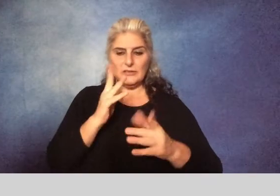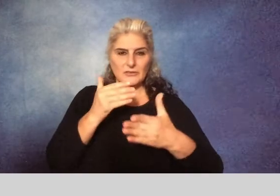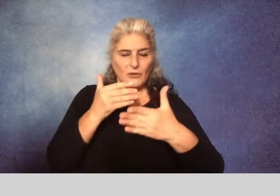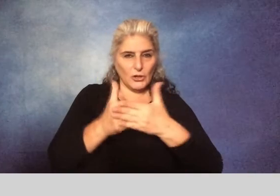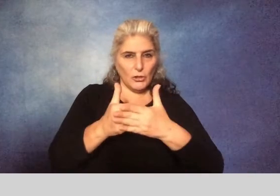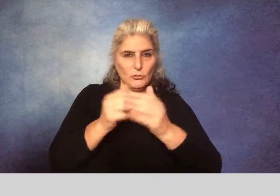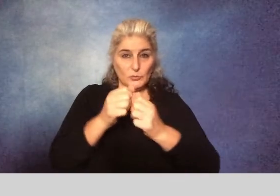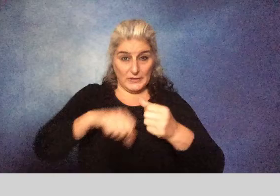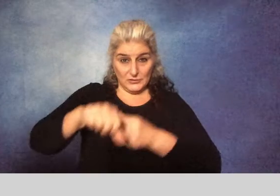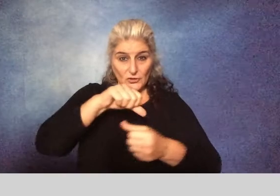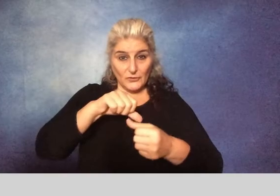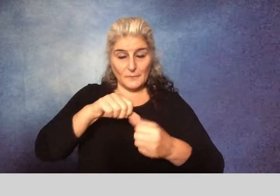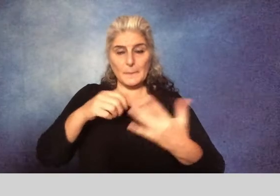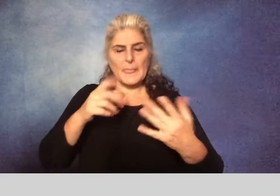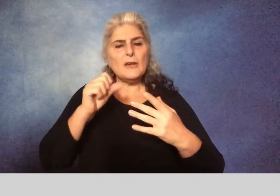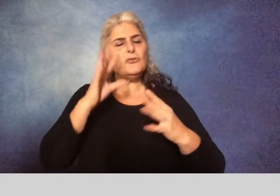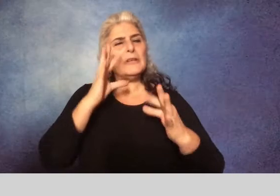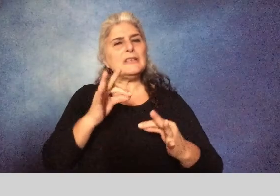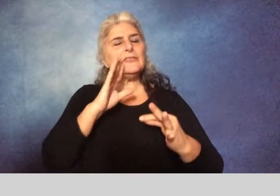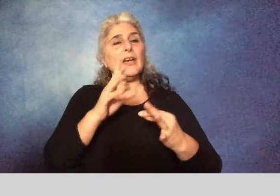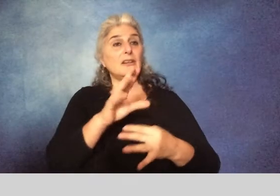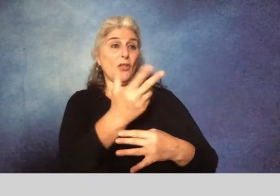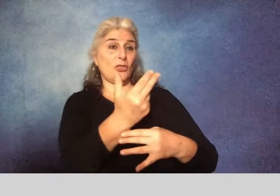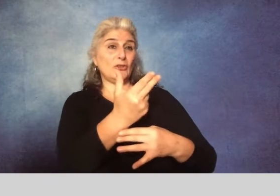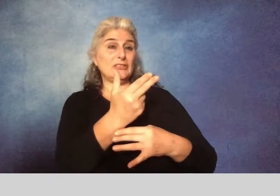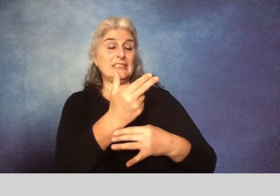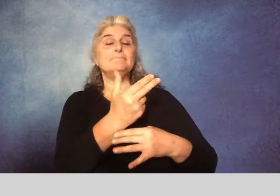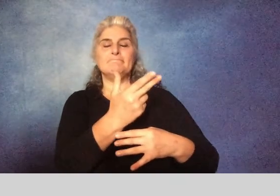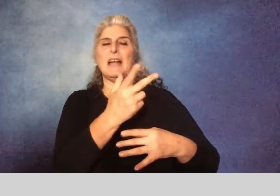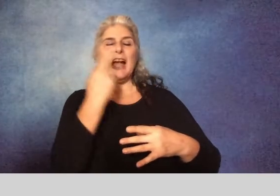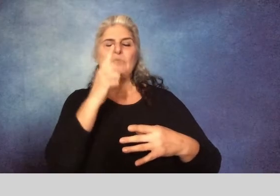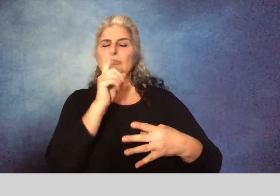Given that, I scaled my features which is definitely a must for this process,